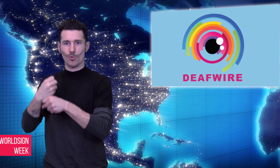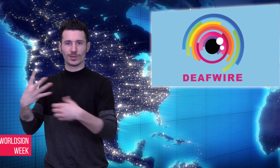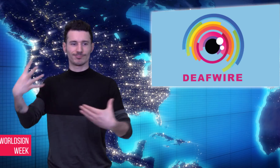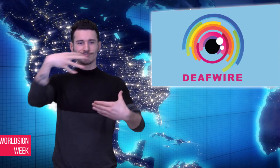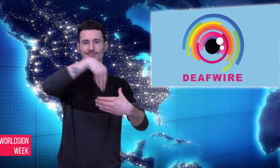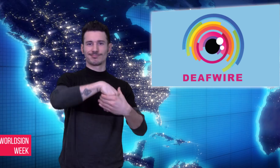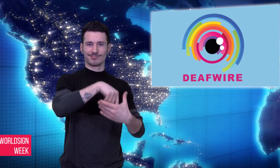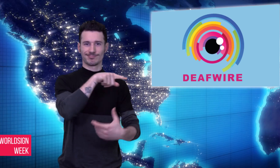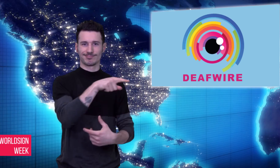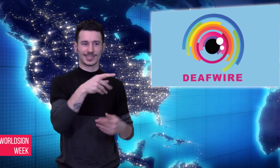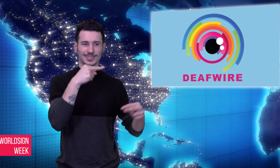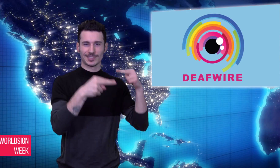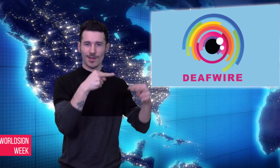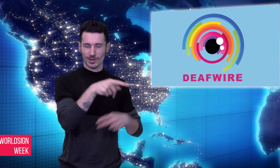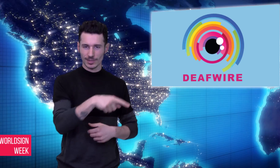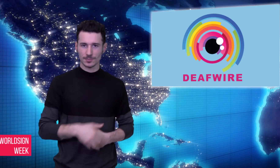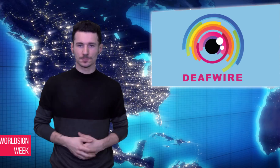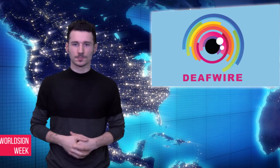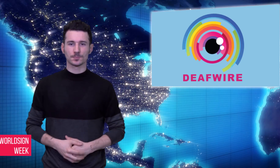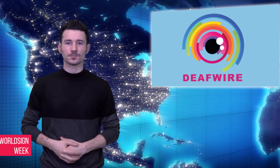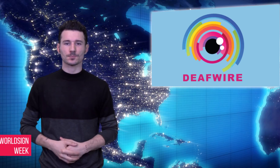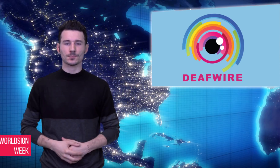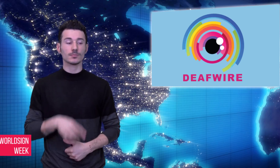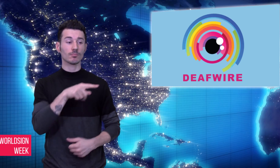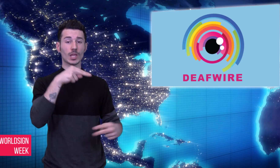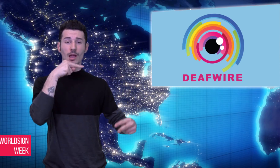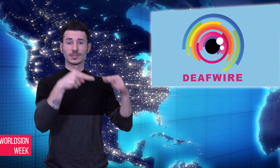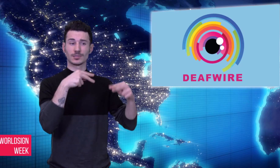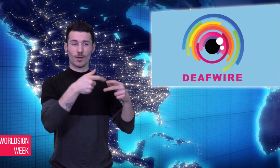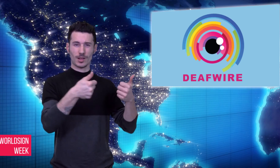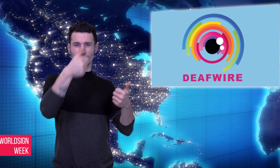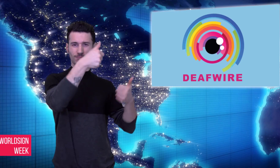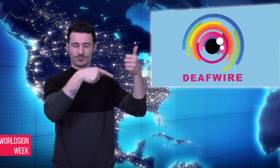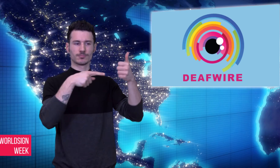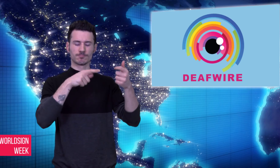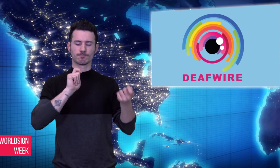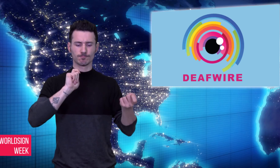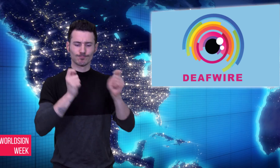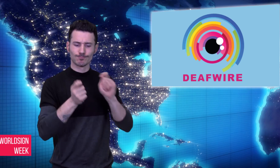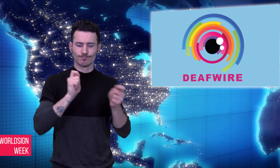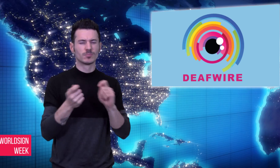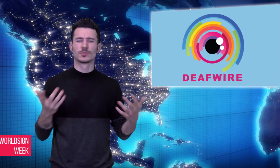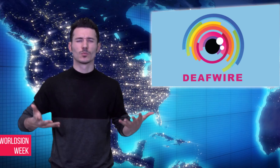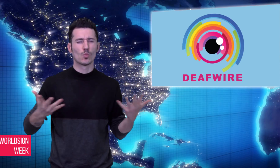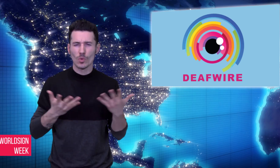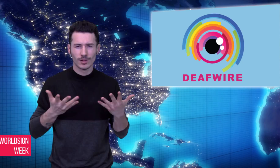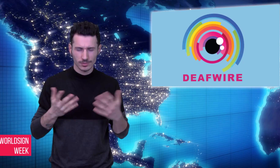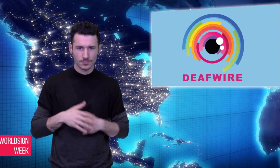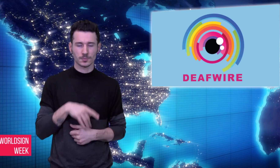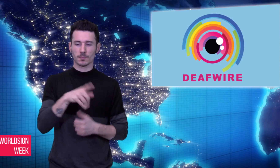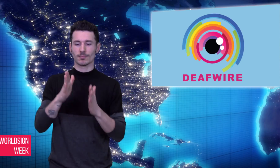learnt sign language themselves to communicate with Sierra. The owners